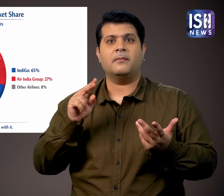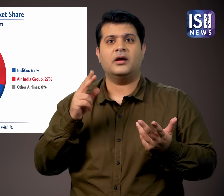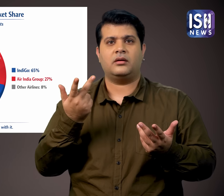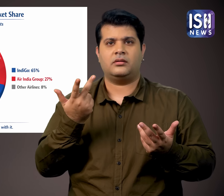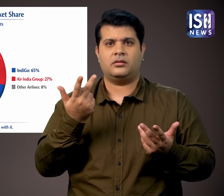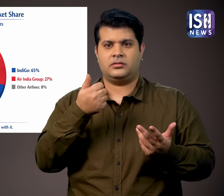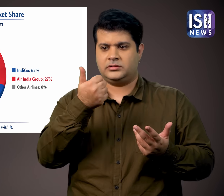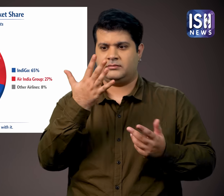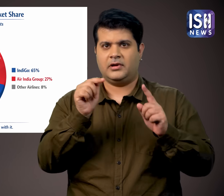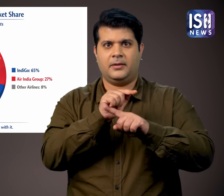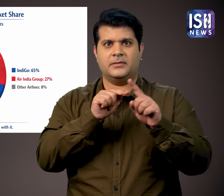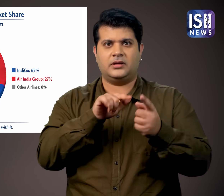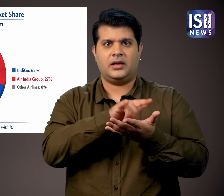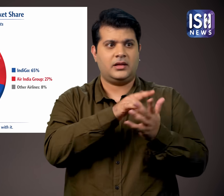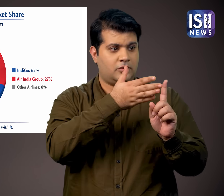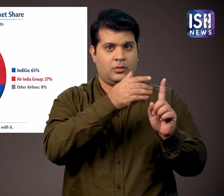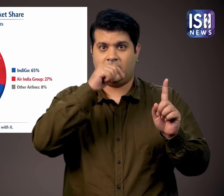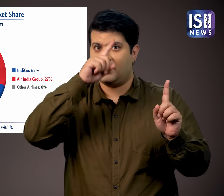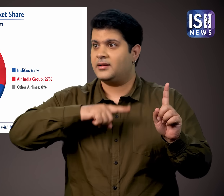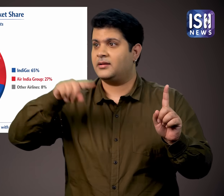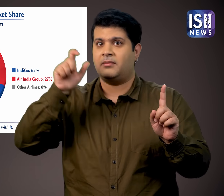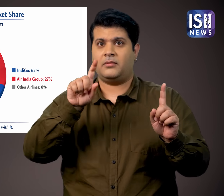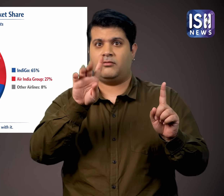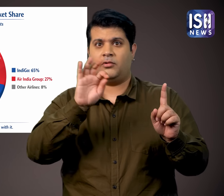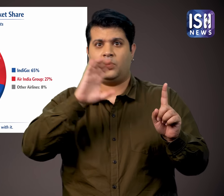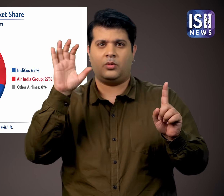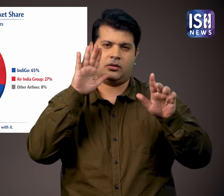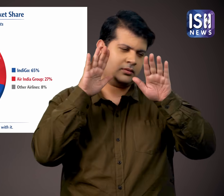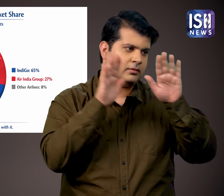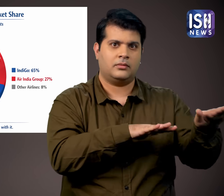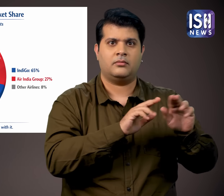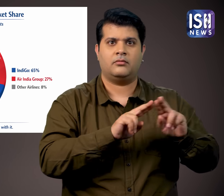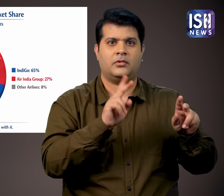This means 140 crore Indians are dependent on the Indigo's 65% share.